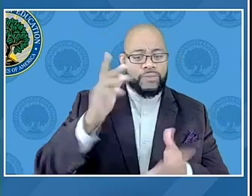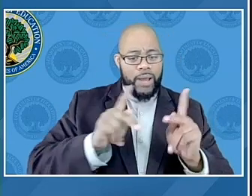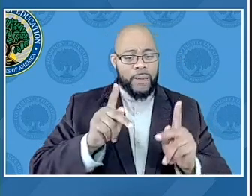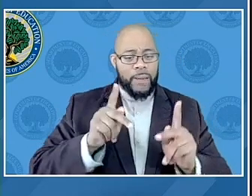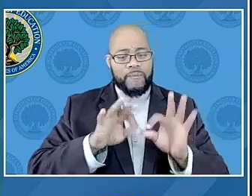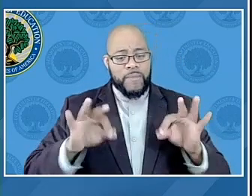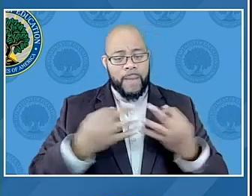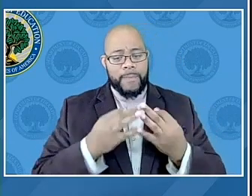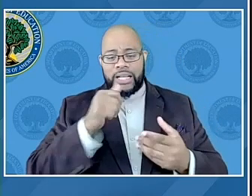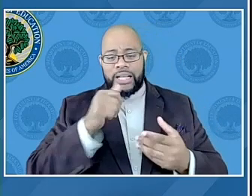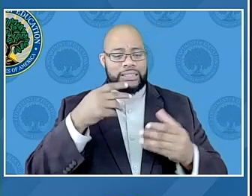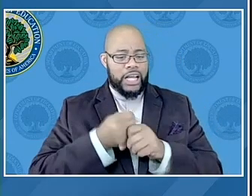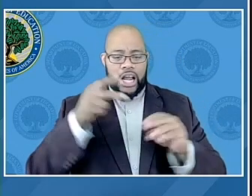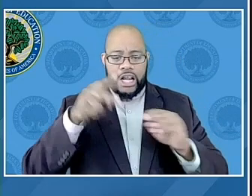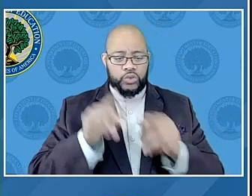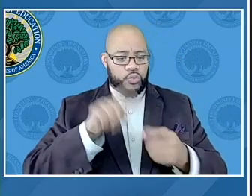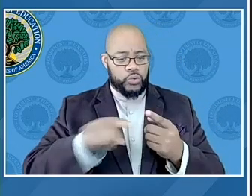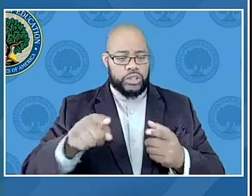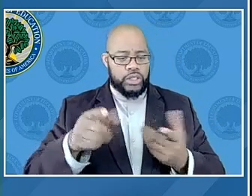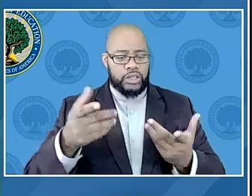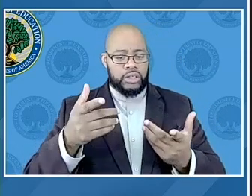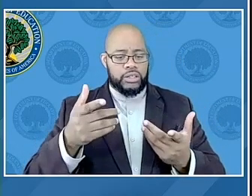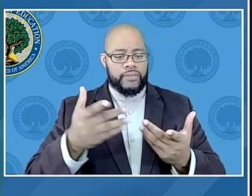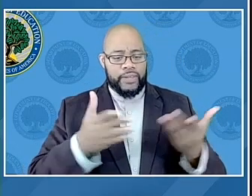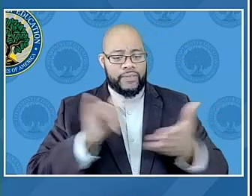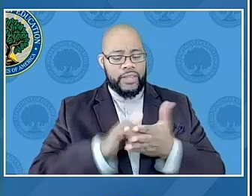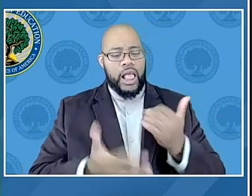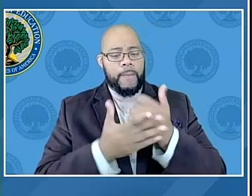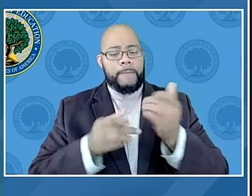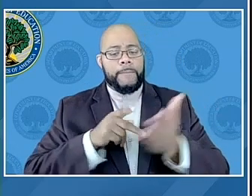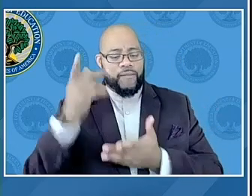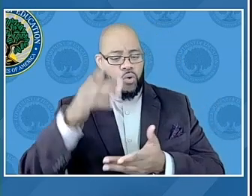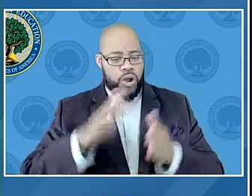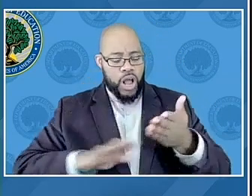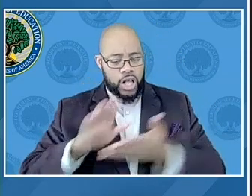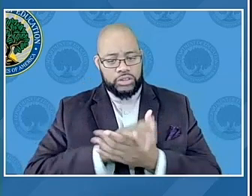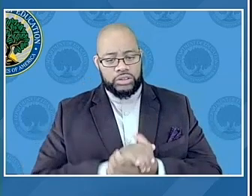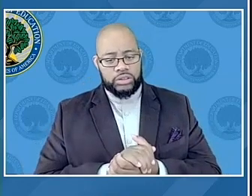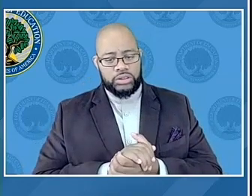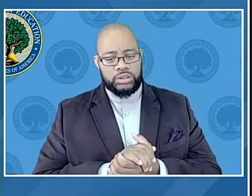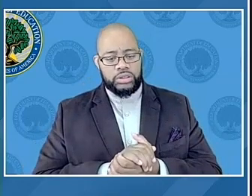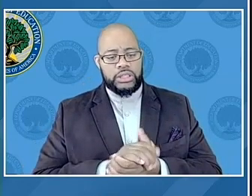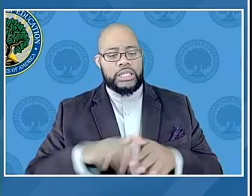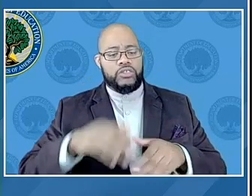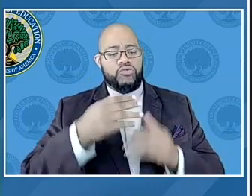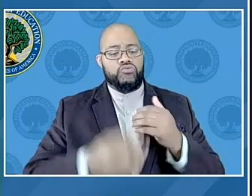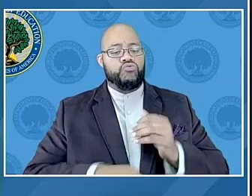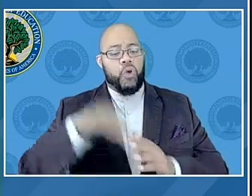to their shelters that help them pay for college. But kids who grew up in poverty, kids who are working class, kids from